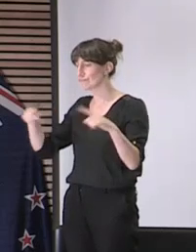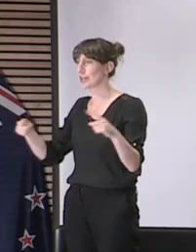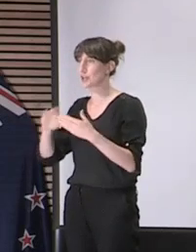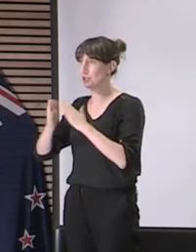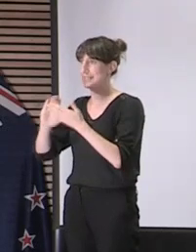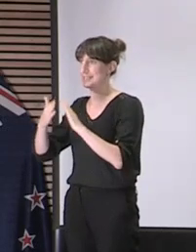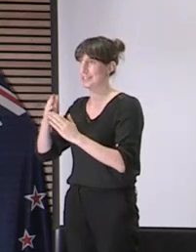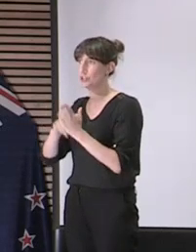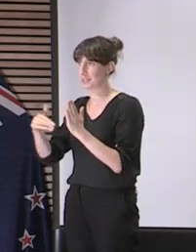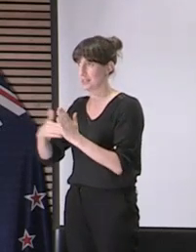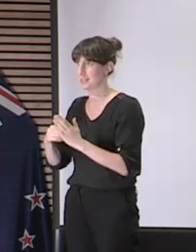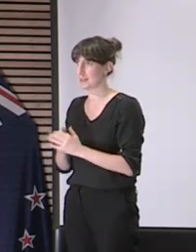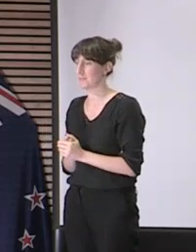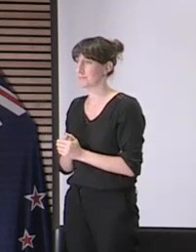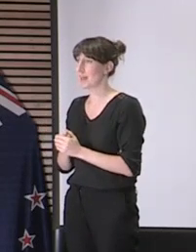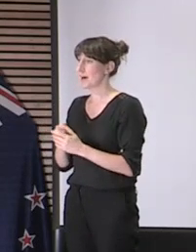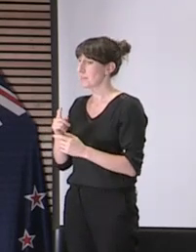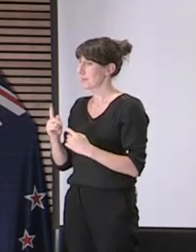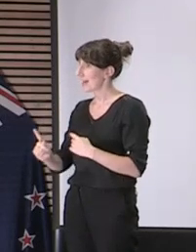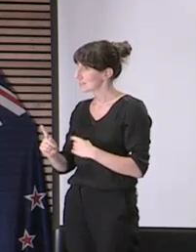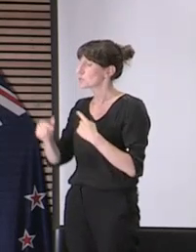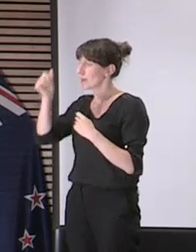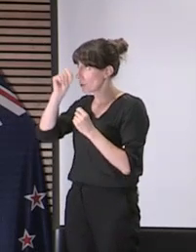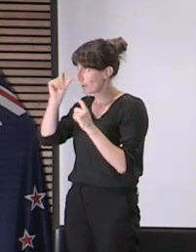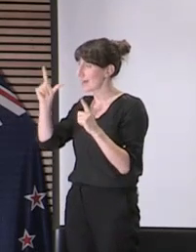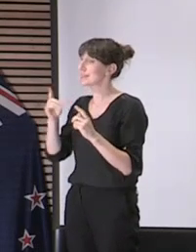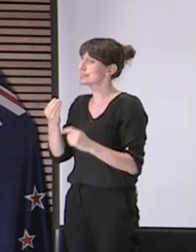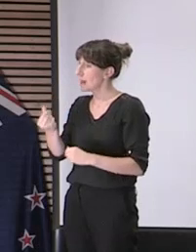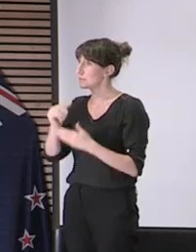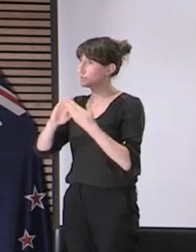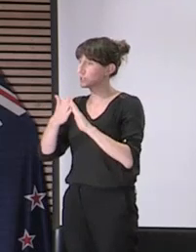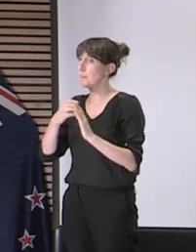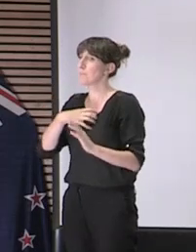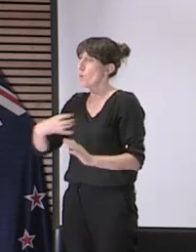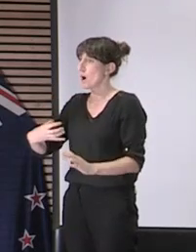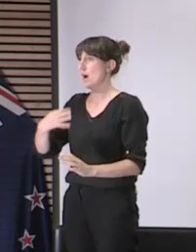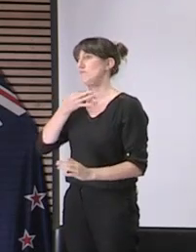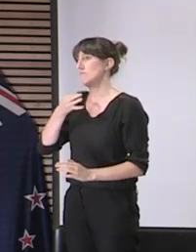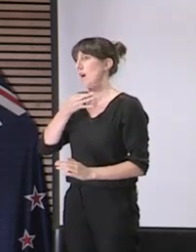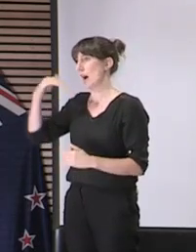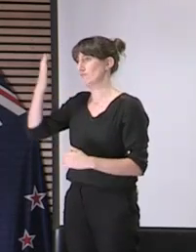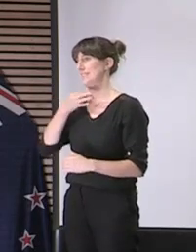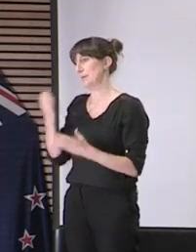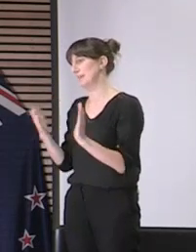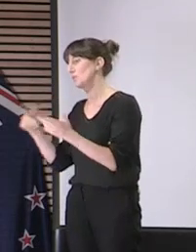to work for all of our communities in New Zealand, that particularly we need to